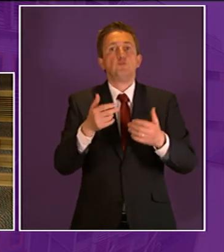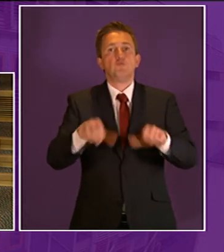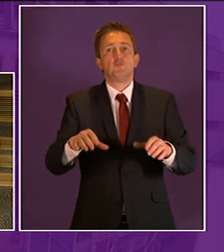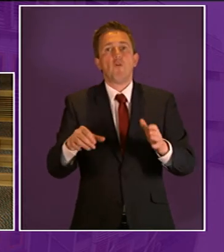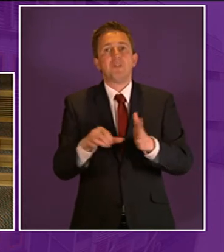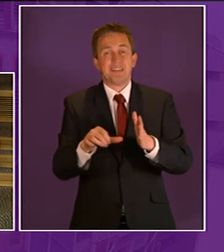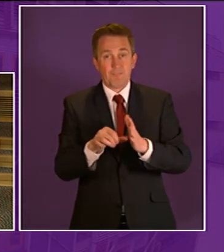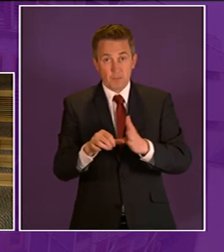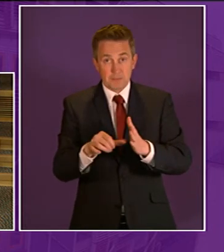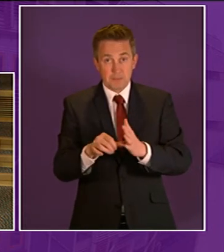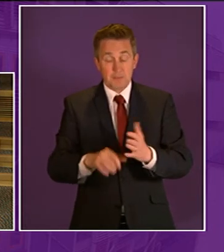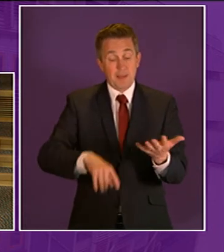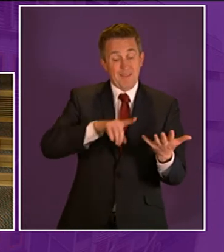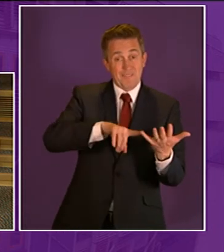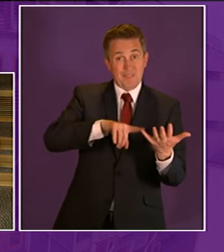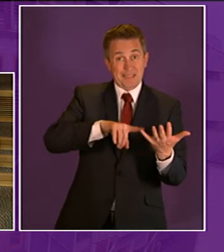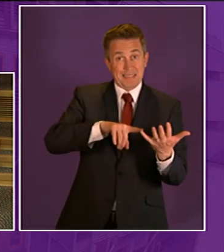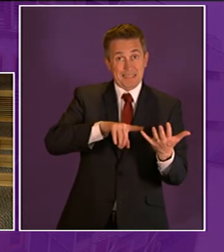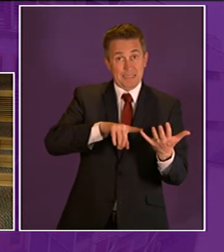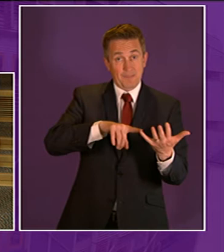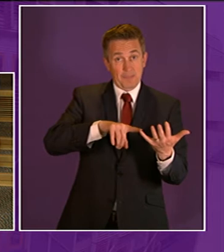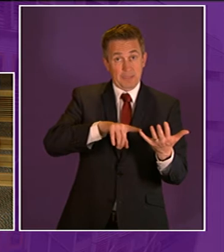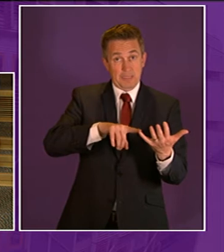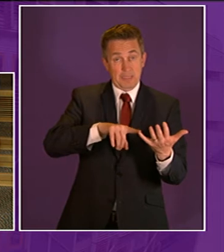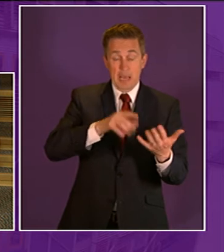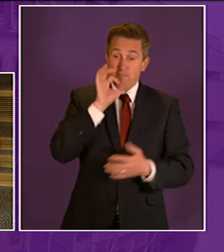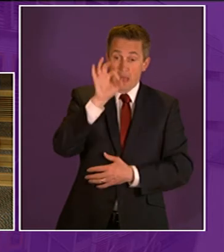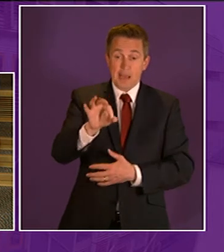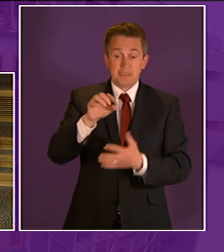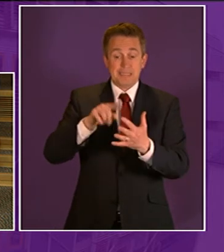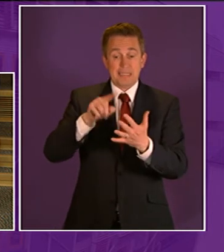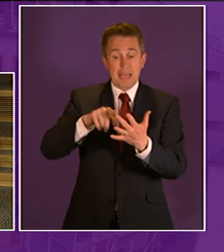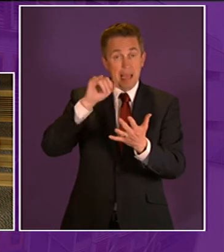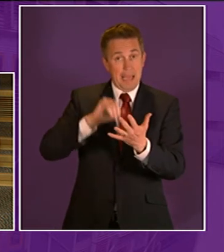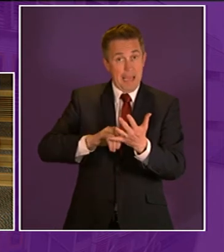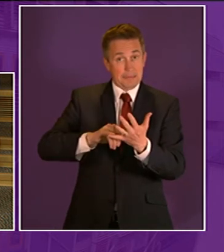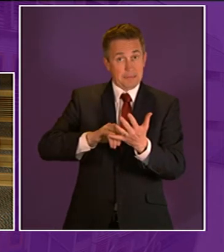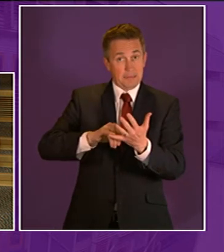Finally, to assist that process, I asked the EIS to suspend the planned strikes that were